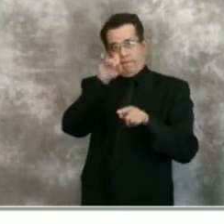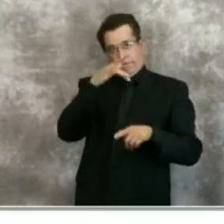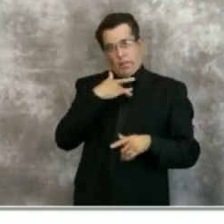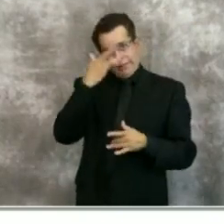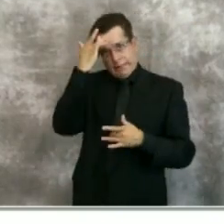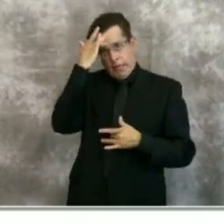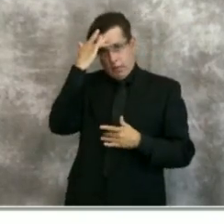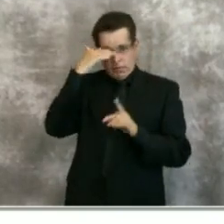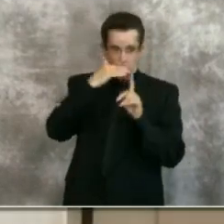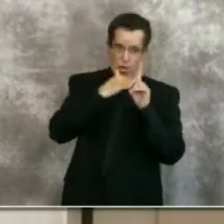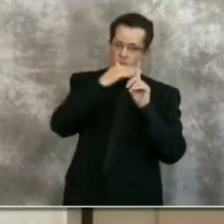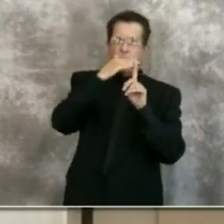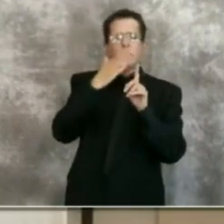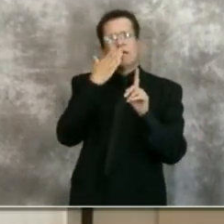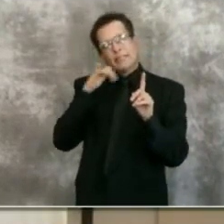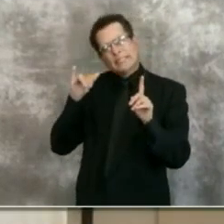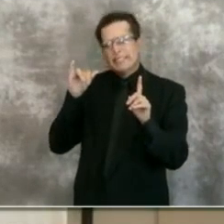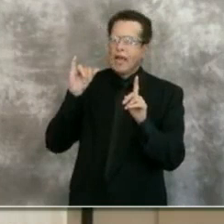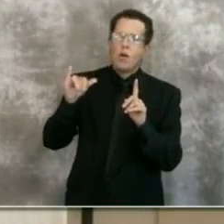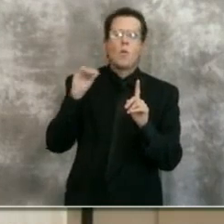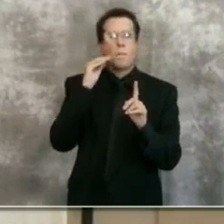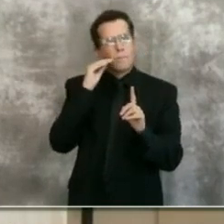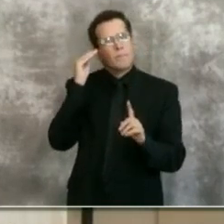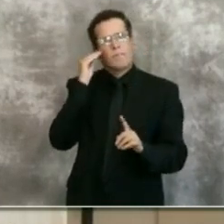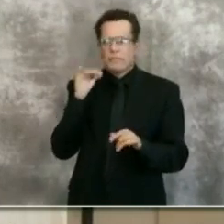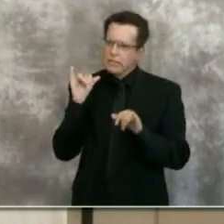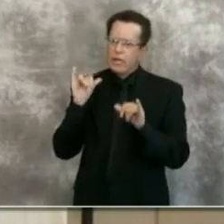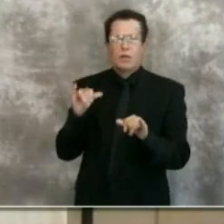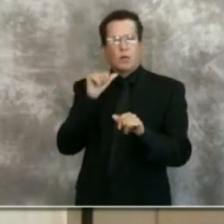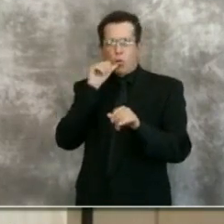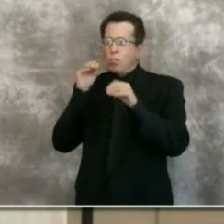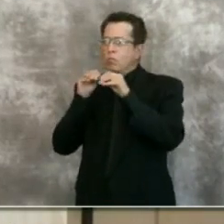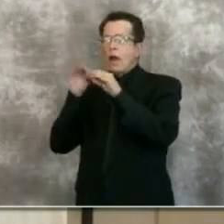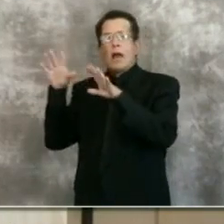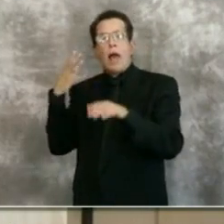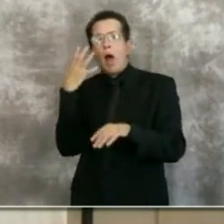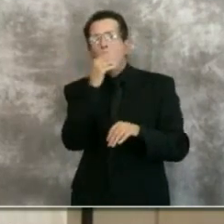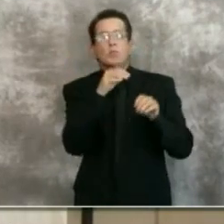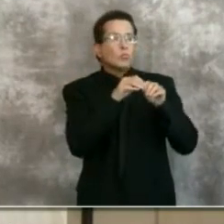AT HOME. STAYING 6 FEET APART WEARING A FACE COVERING AVOIDING CROWDS AND STAY AT